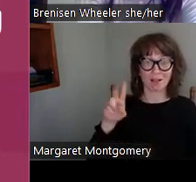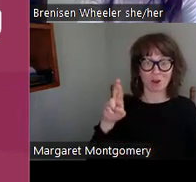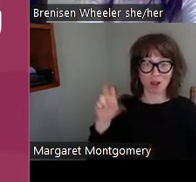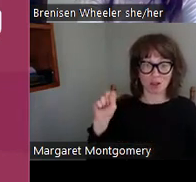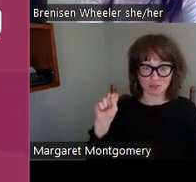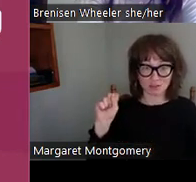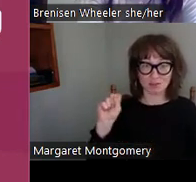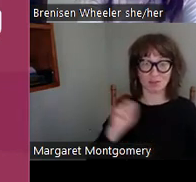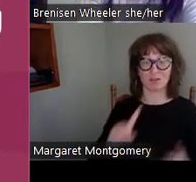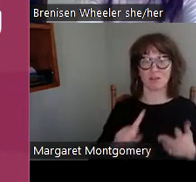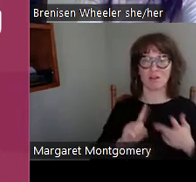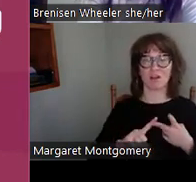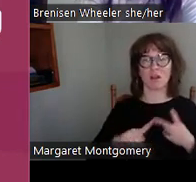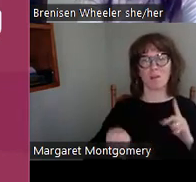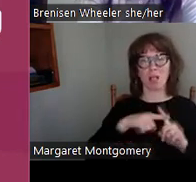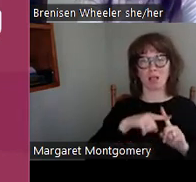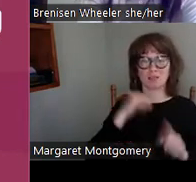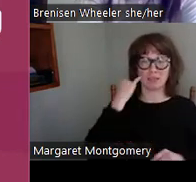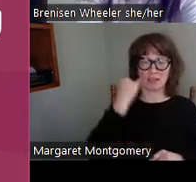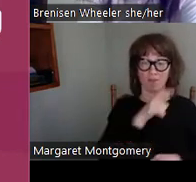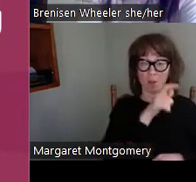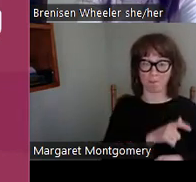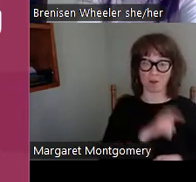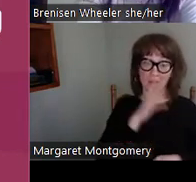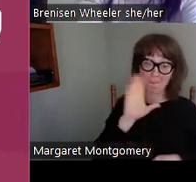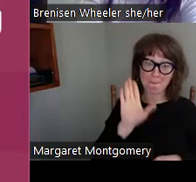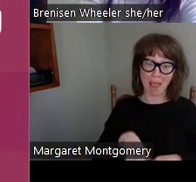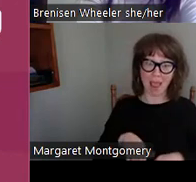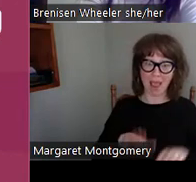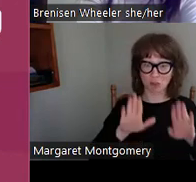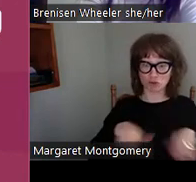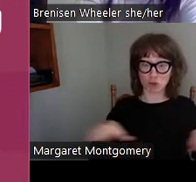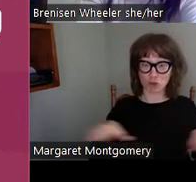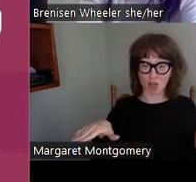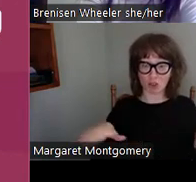childhood. Sometimes those are all used as justification.